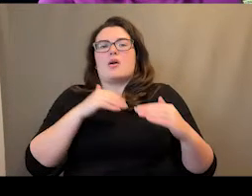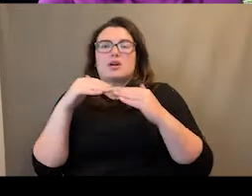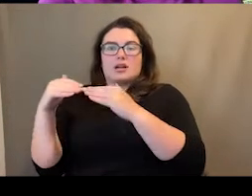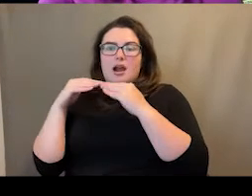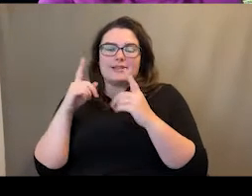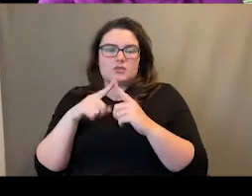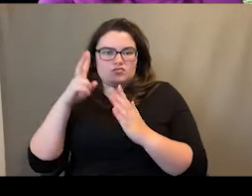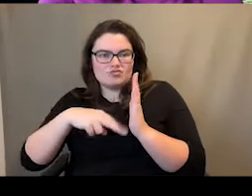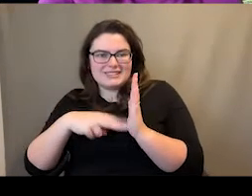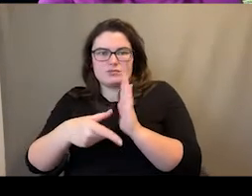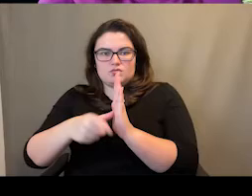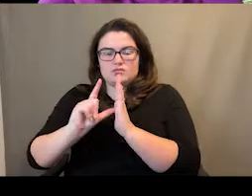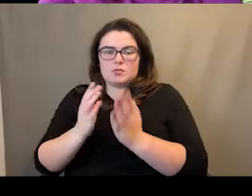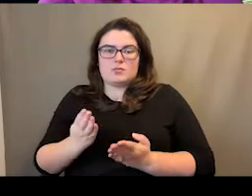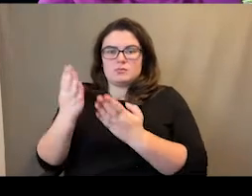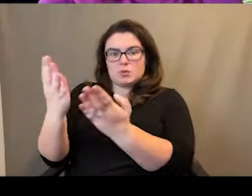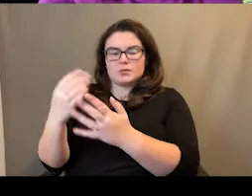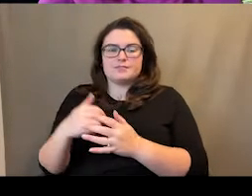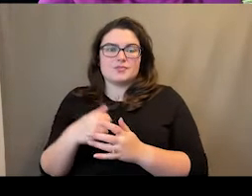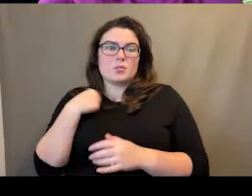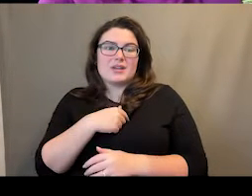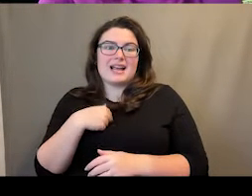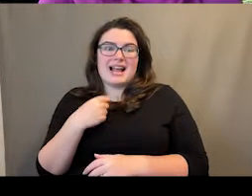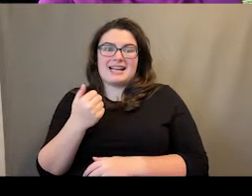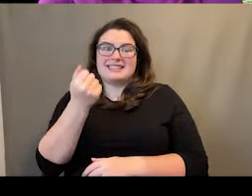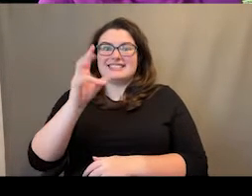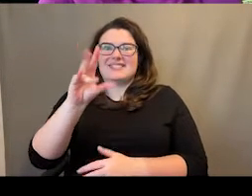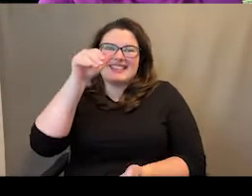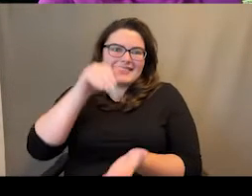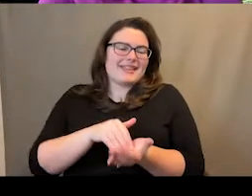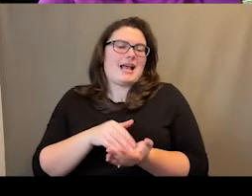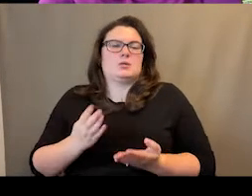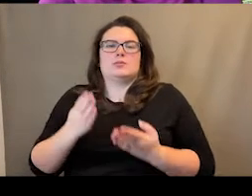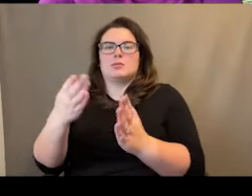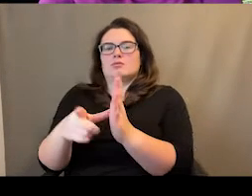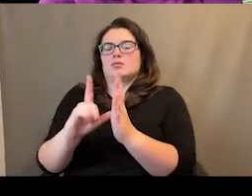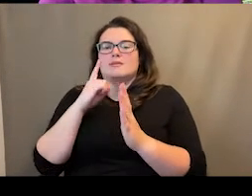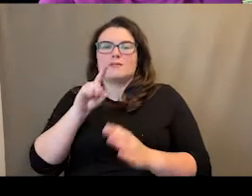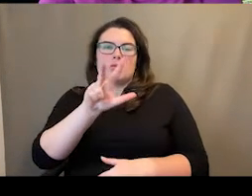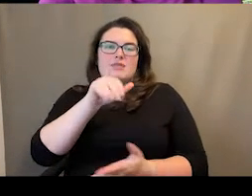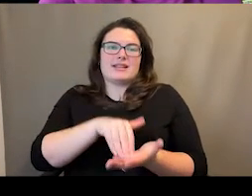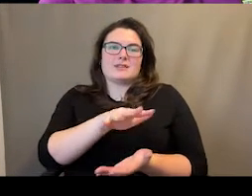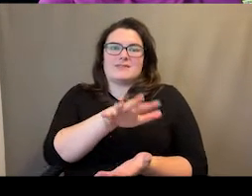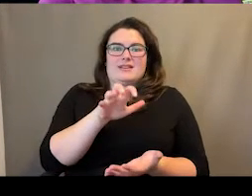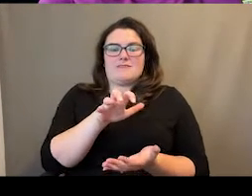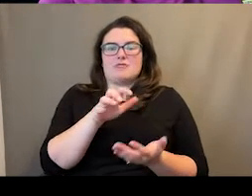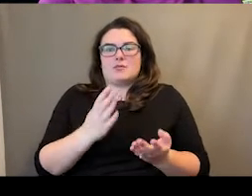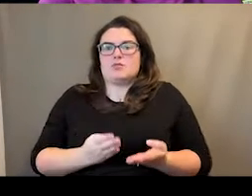You can see we had 17,000 proposal reviews for 3,500 proposals which,